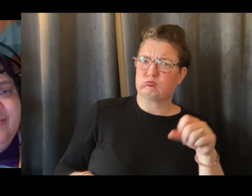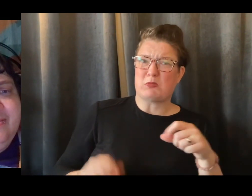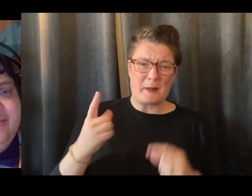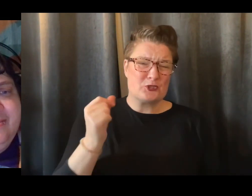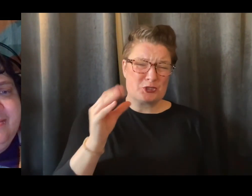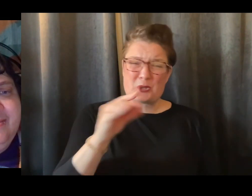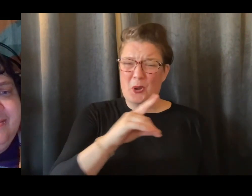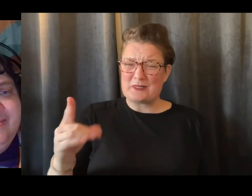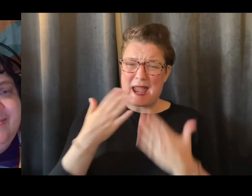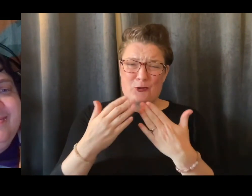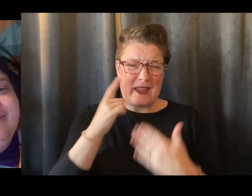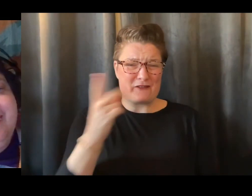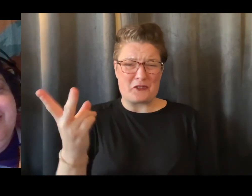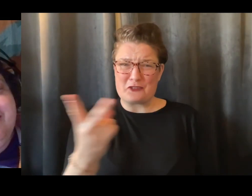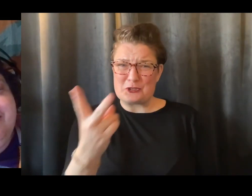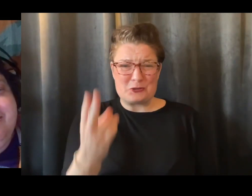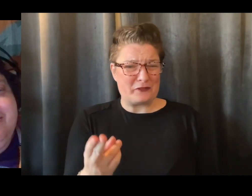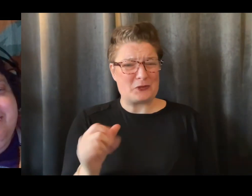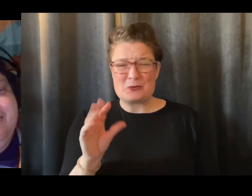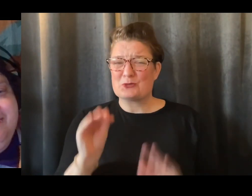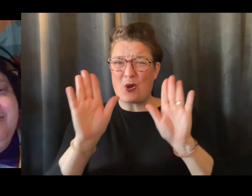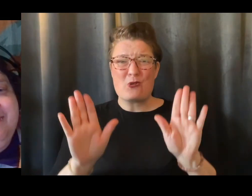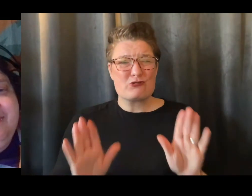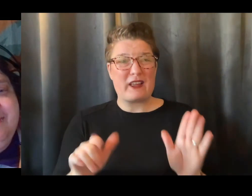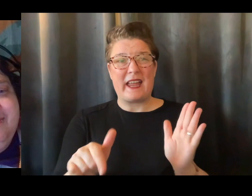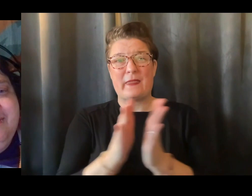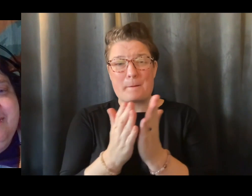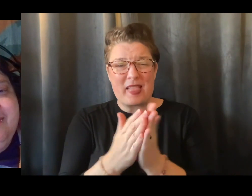This planner, all of the work that the two of you have done over the years